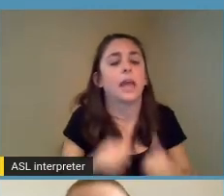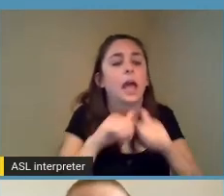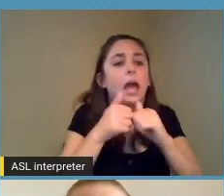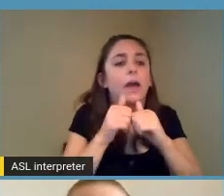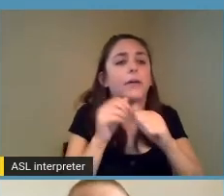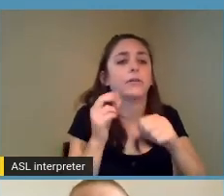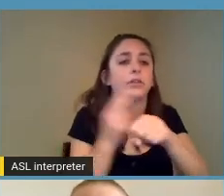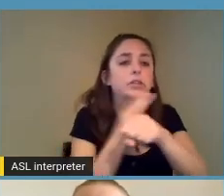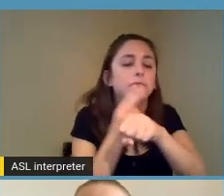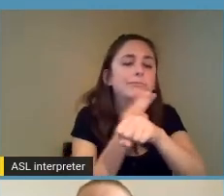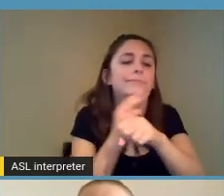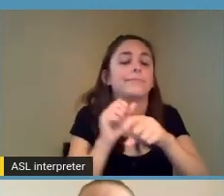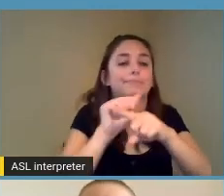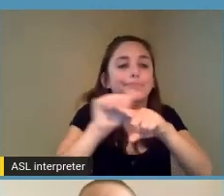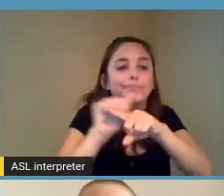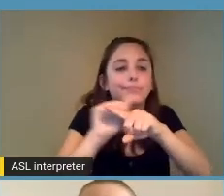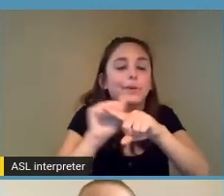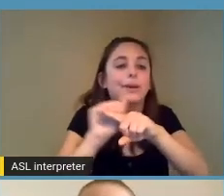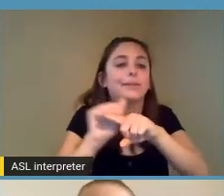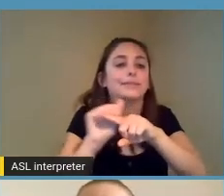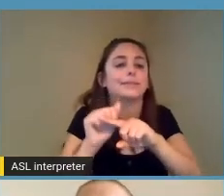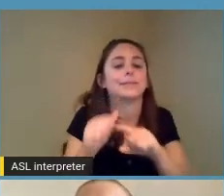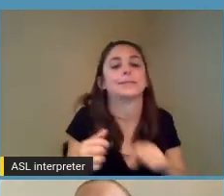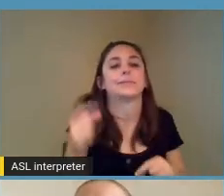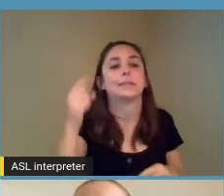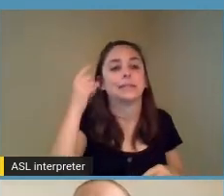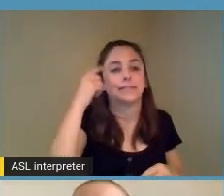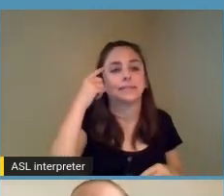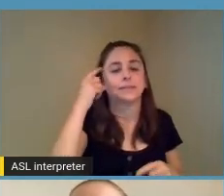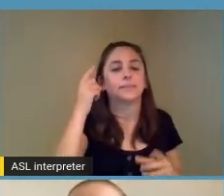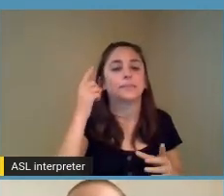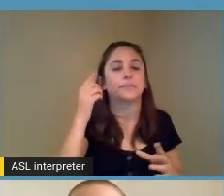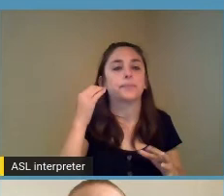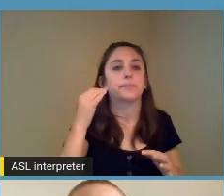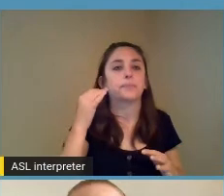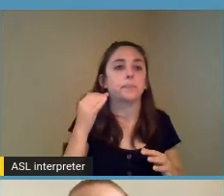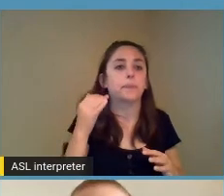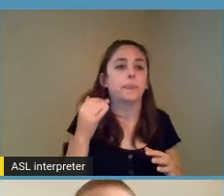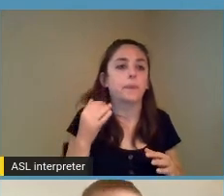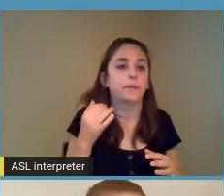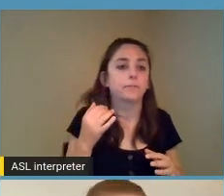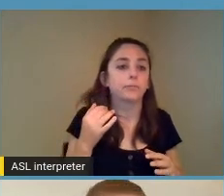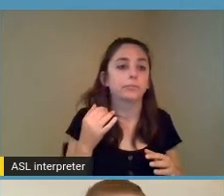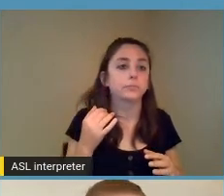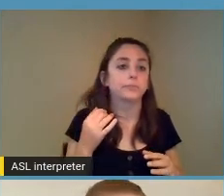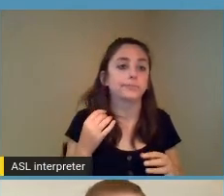of those things and I think you'll find that it took me even a few years ago it only took